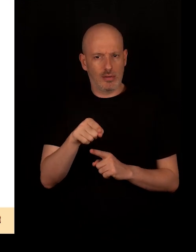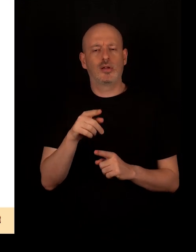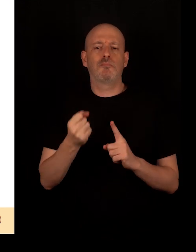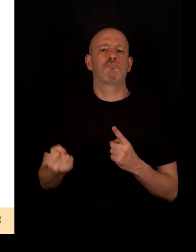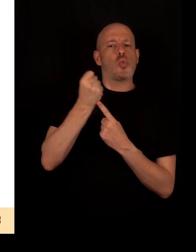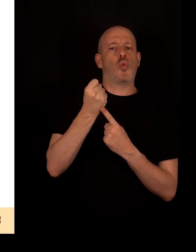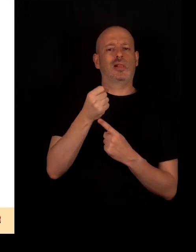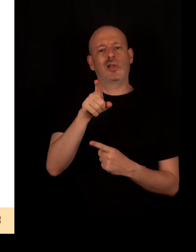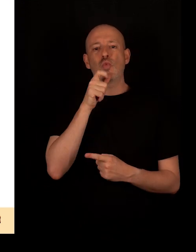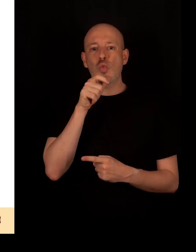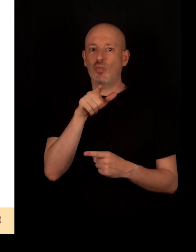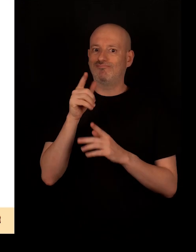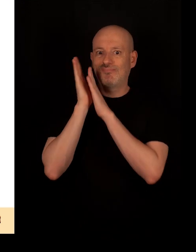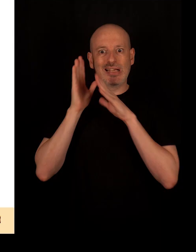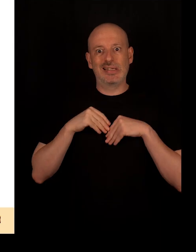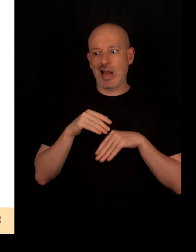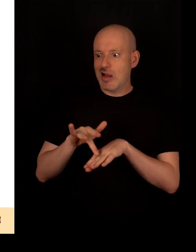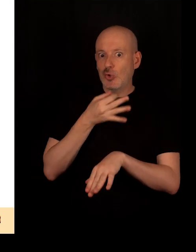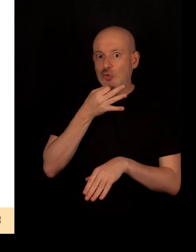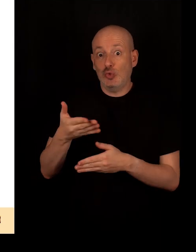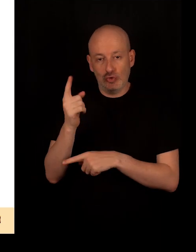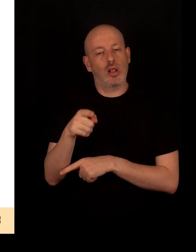And priority will be given to residences with an earlier starting date.